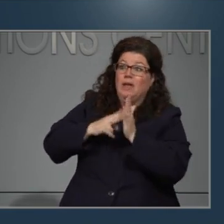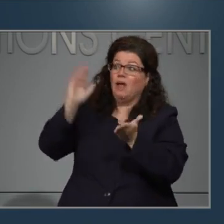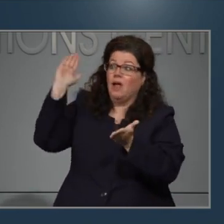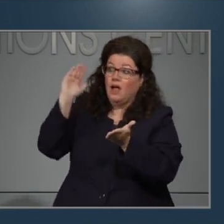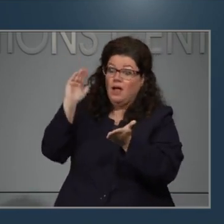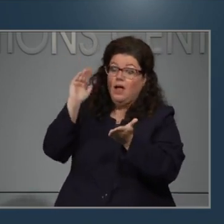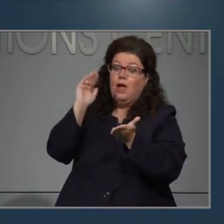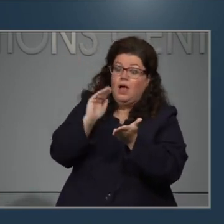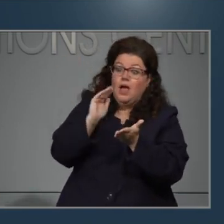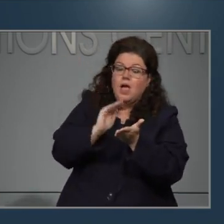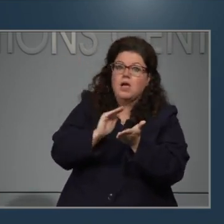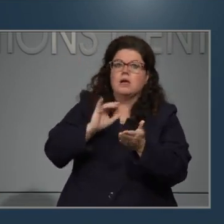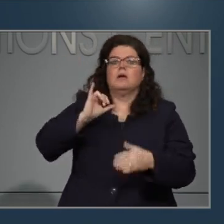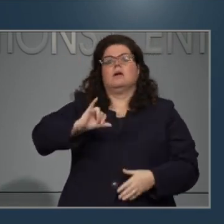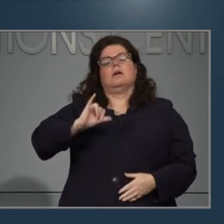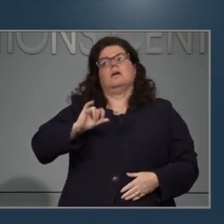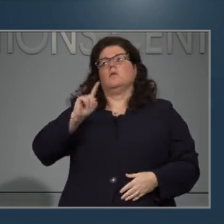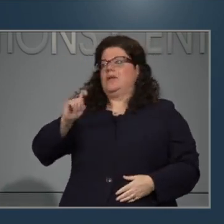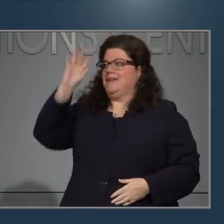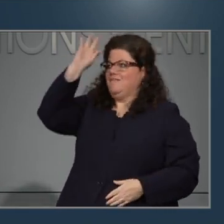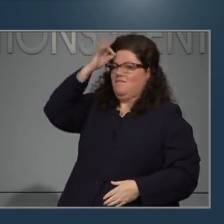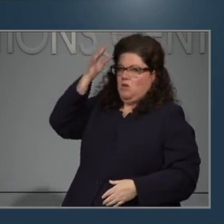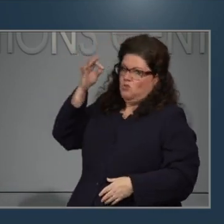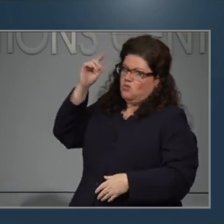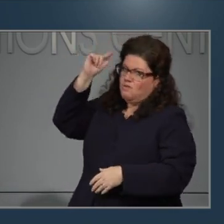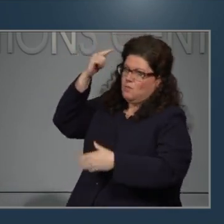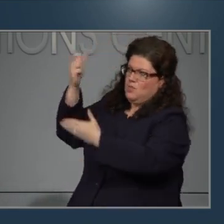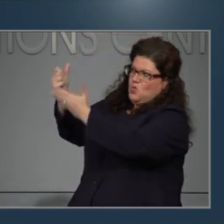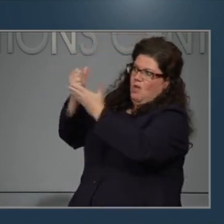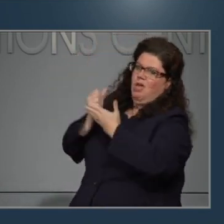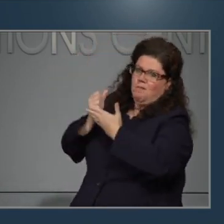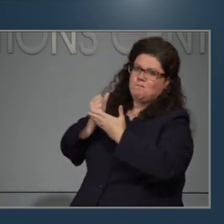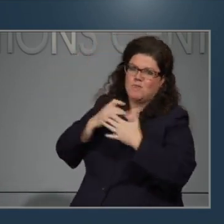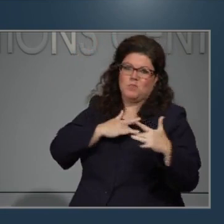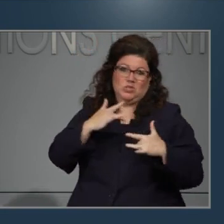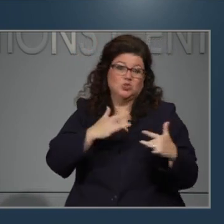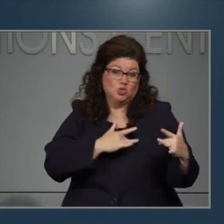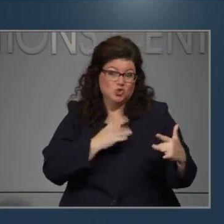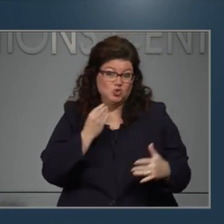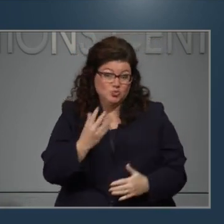WE NEED THE SUPPLIERS AND THE FEDERAL GOVERNMENT TO WORK WITH US TO RESOLVE THESE ISSUES.